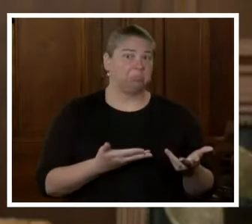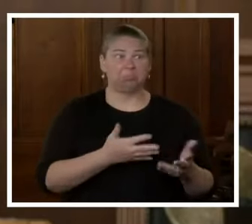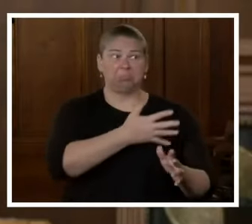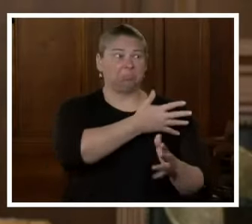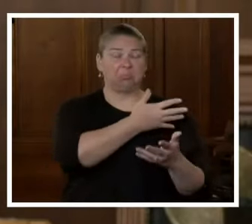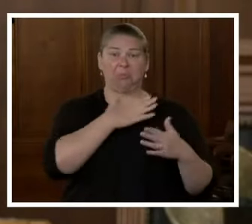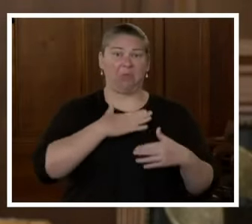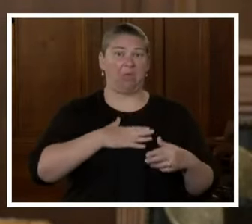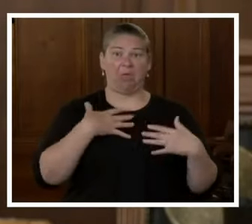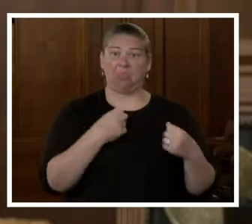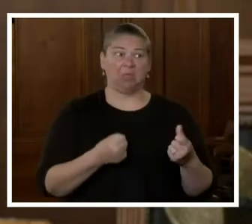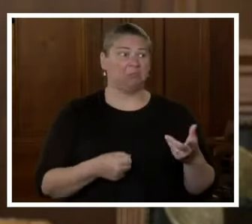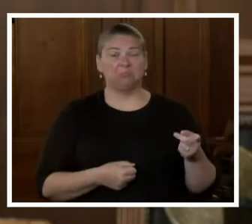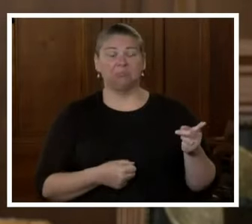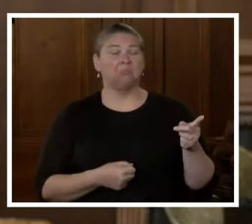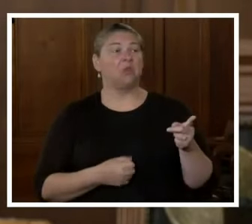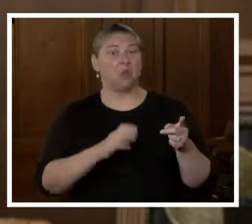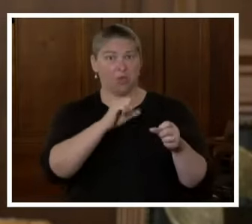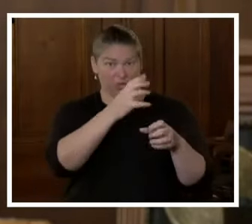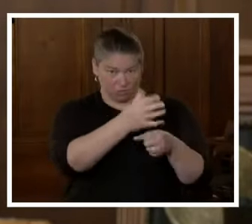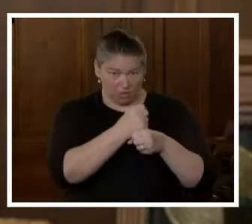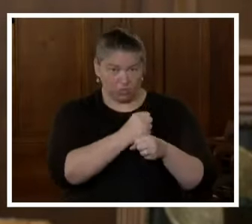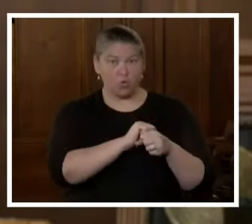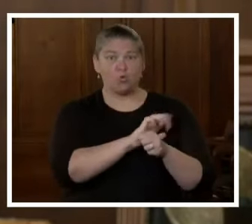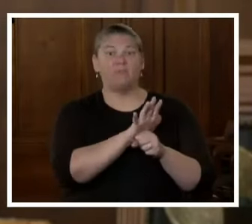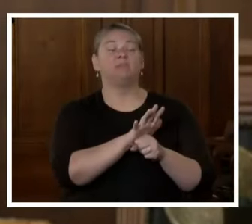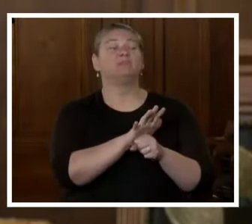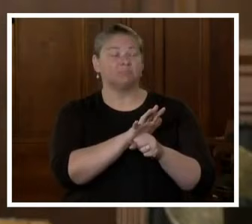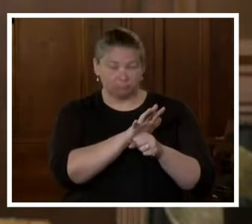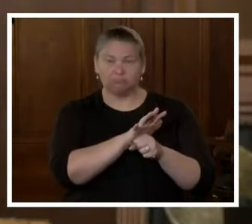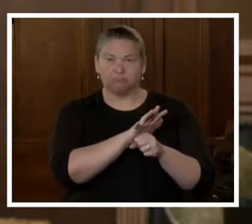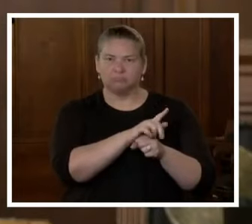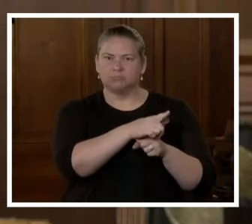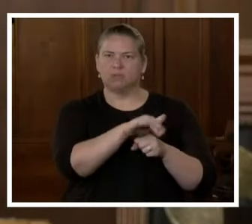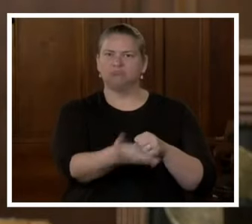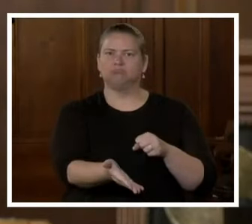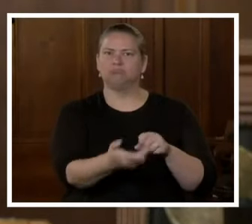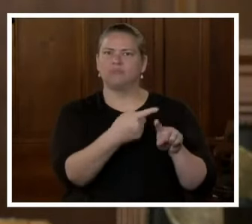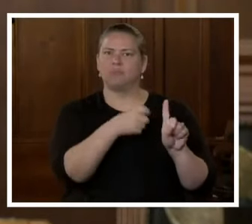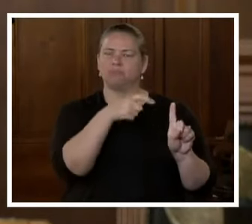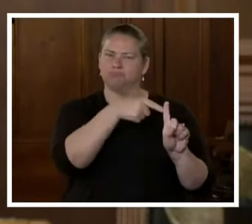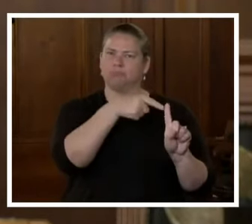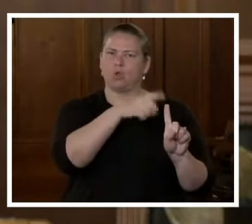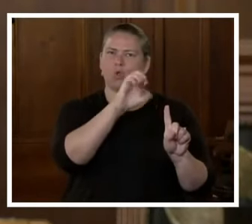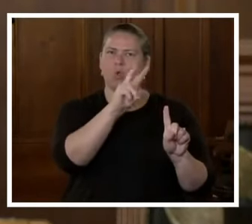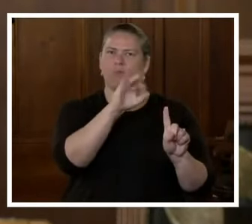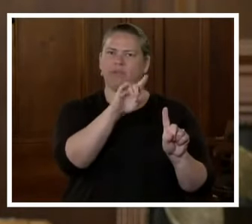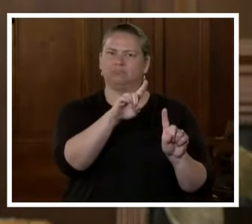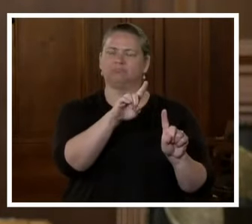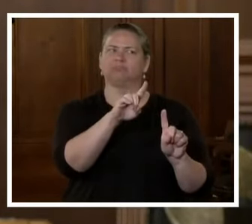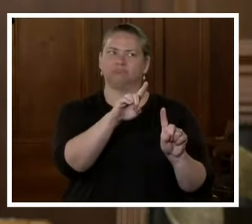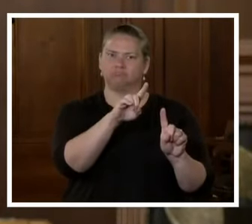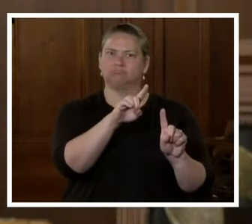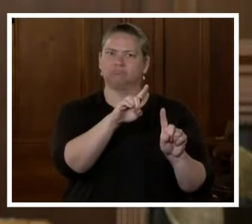KNOWN HAS BEEN EXPOSED TO IT AND BECAUSE FOR THE PEOPLE IT HITS HARDEST, IT CAN BE PARTICULARLY SEVERE.